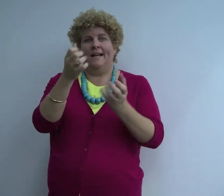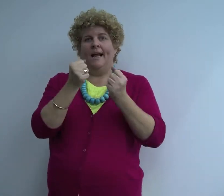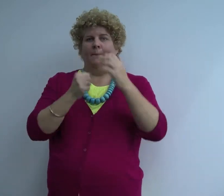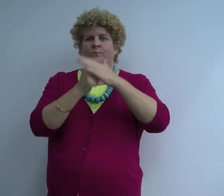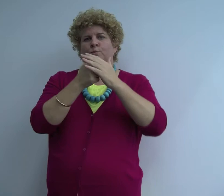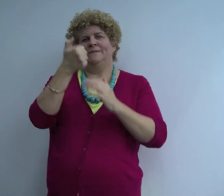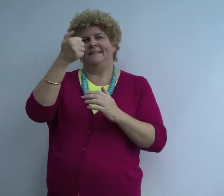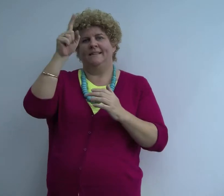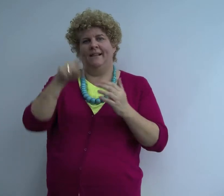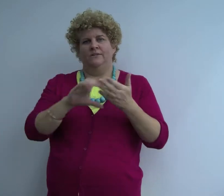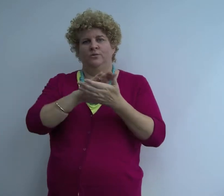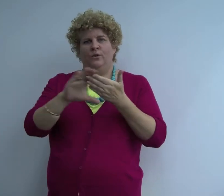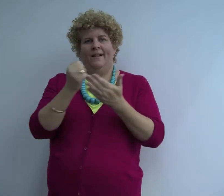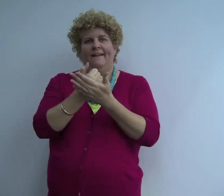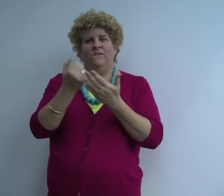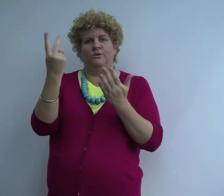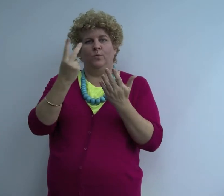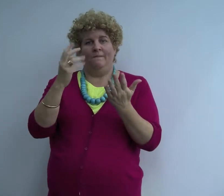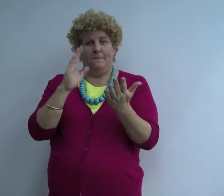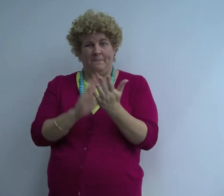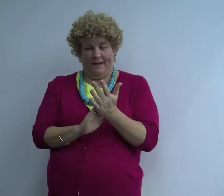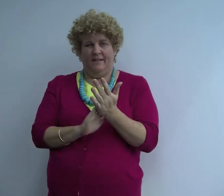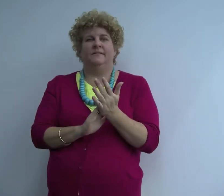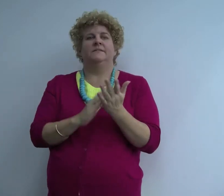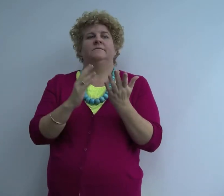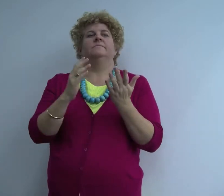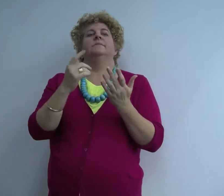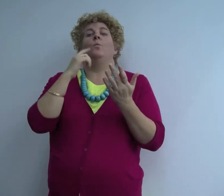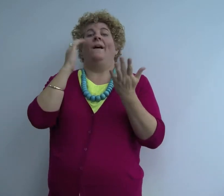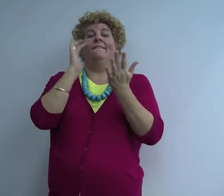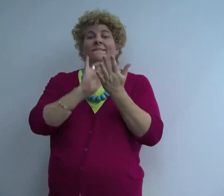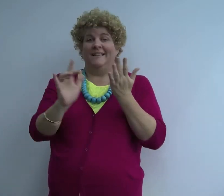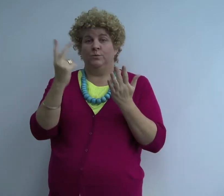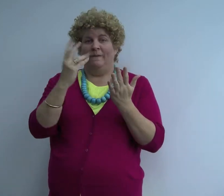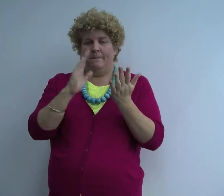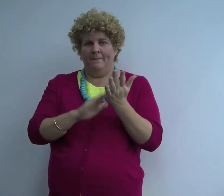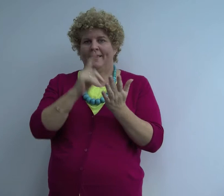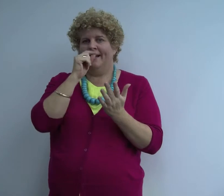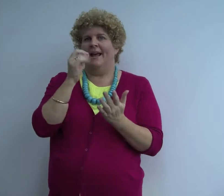You can receive funding of up to $6,000 every 12 months. When the 12 months has ended,